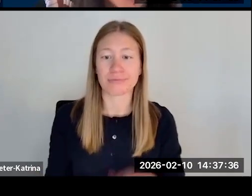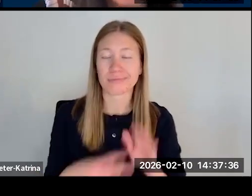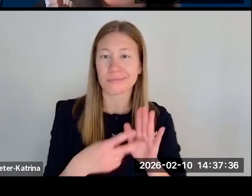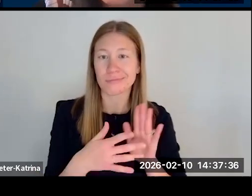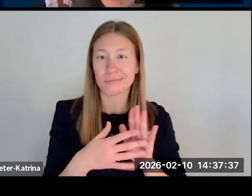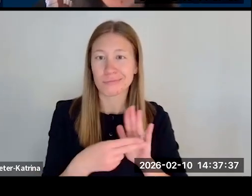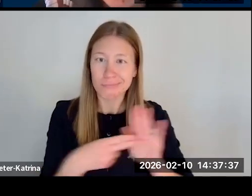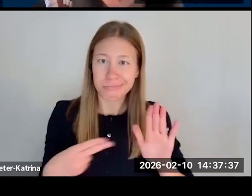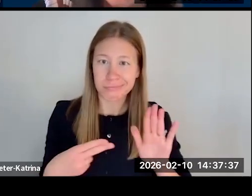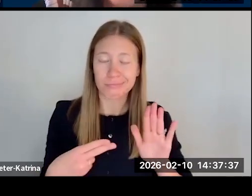and just click heading two.